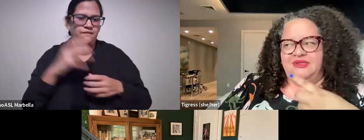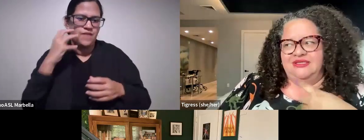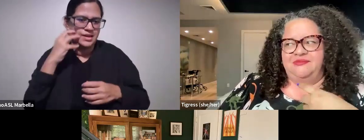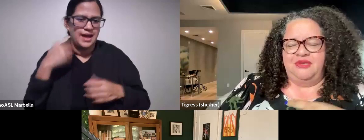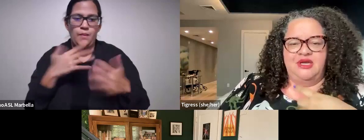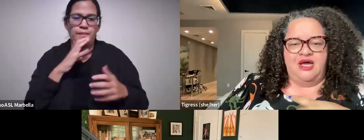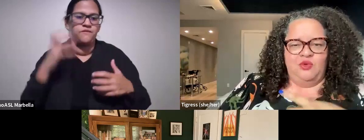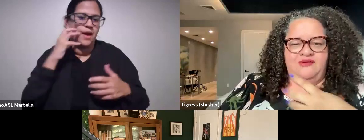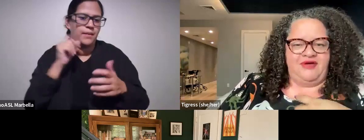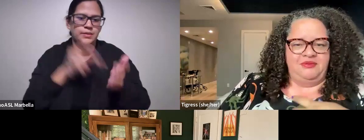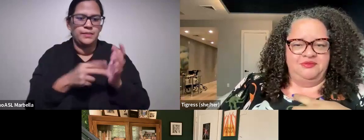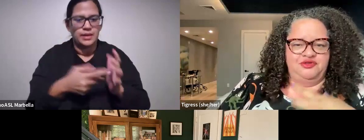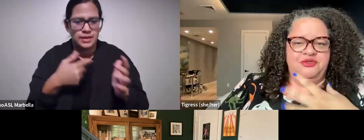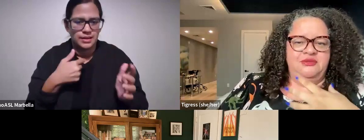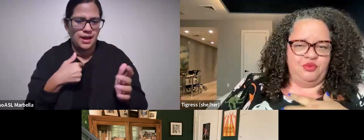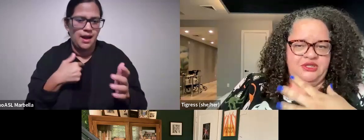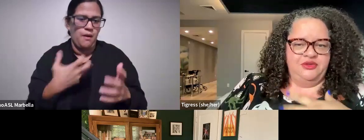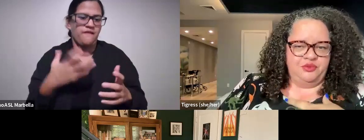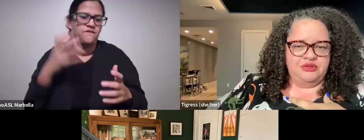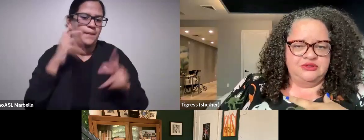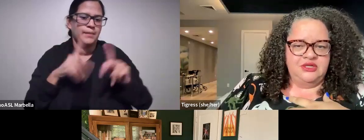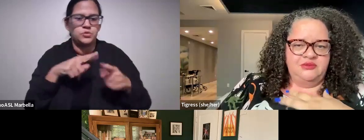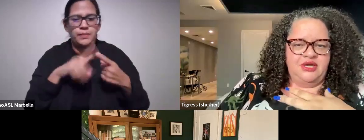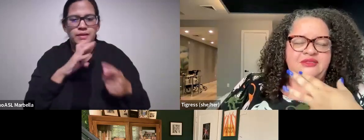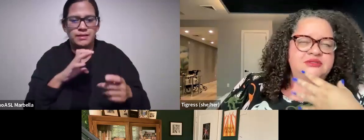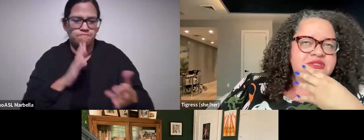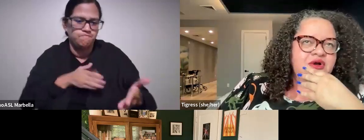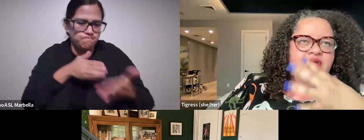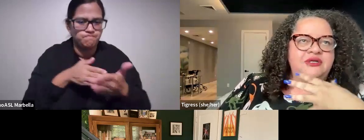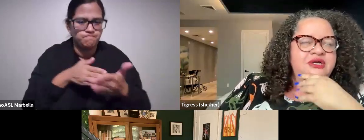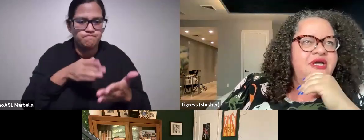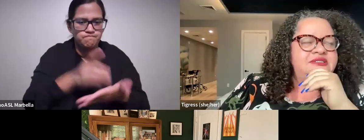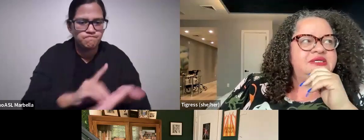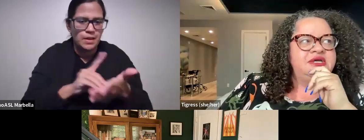but that doesn't mean I want fat people to be treated poorly in the world. And those things are all interconnected,